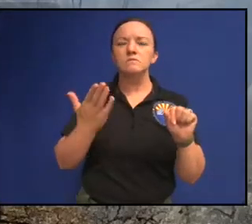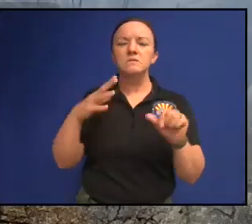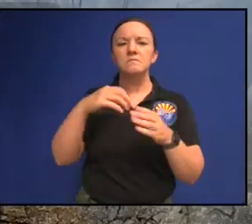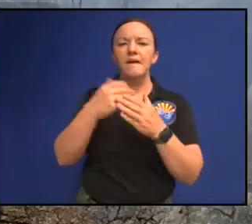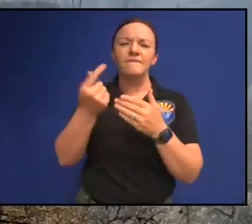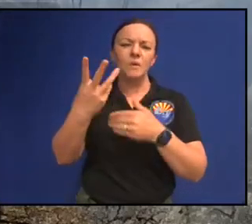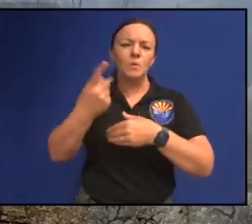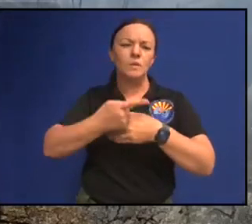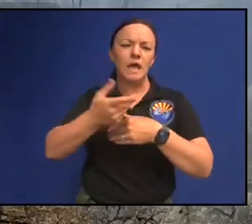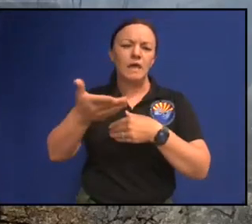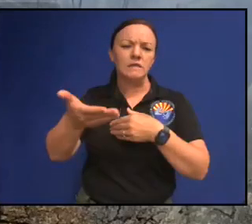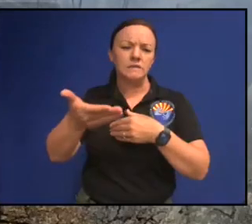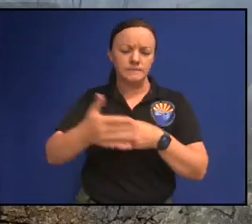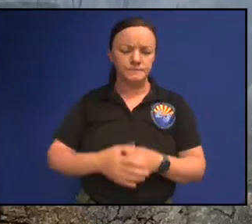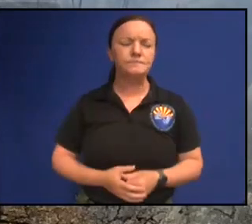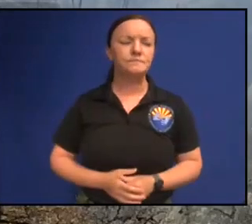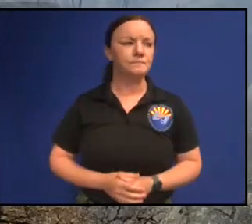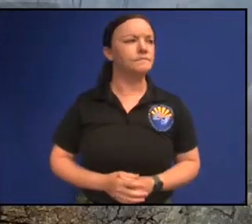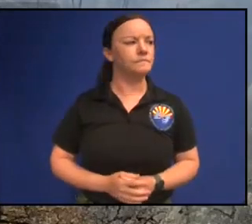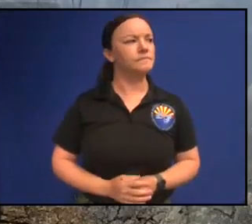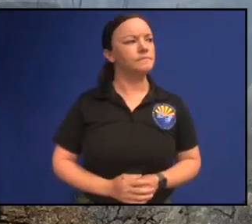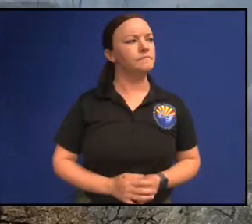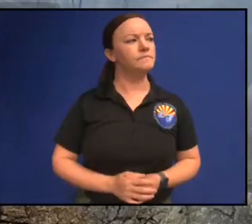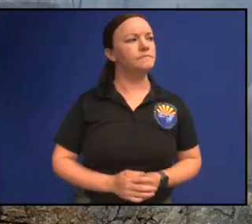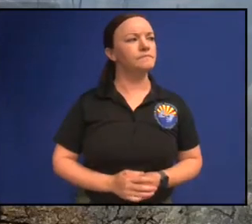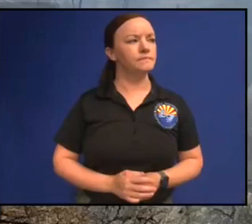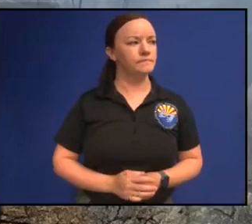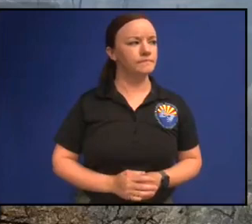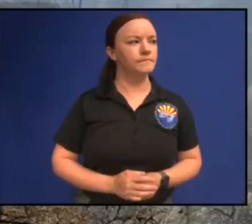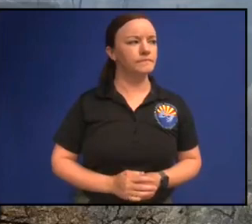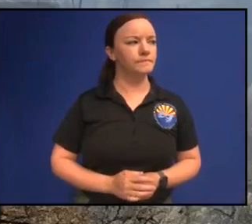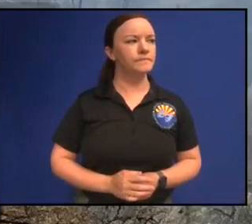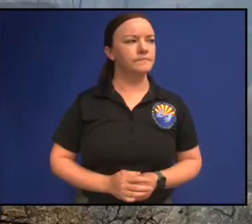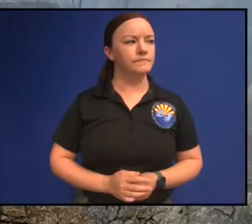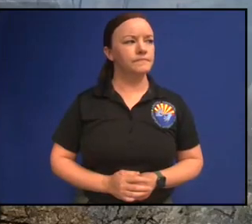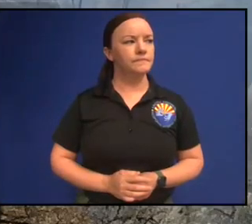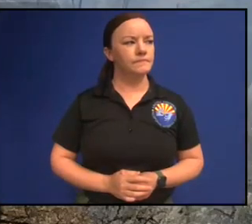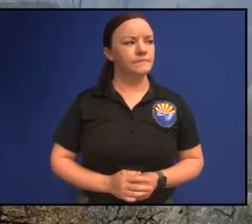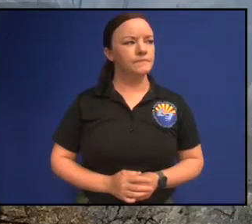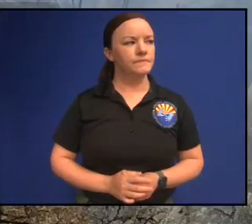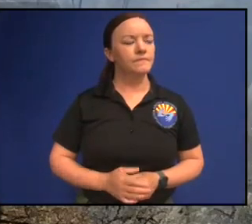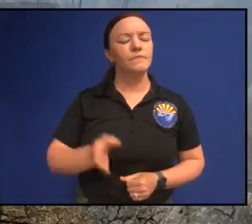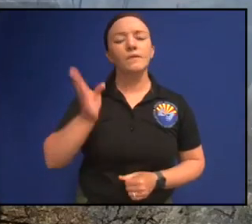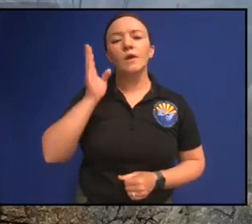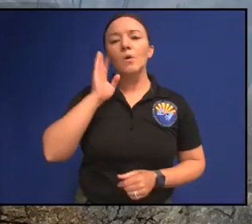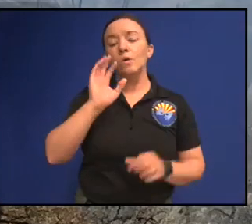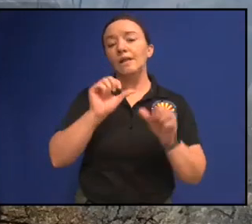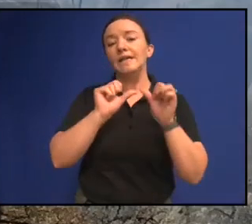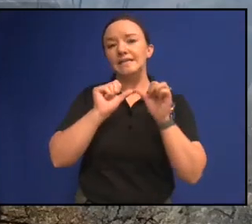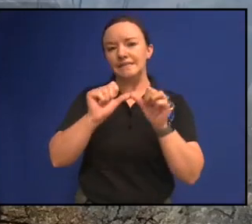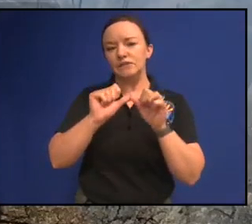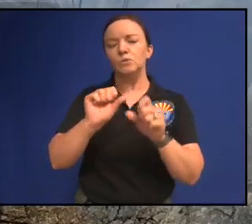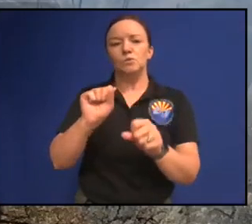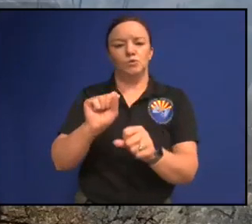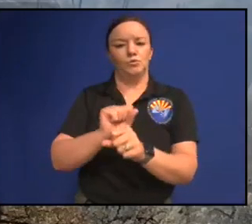FEW DAYS. AND THEY'LL BE CONTINUING TO WORK ON COMING UP WITH